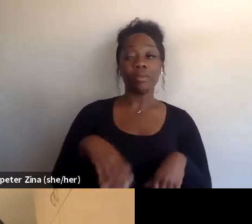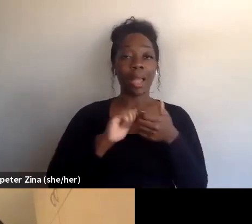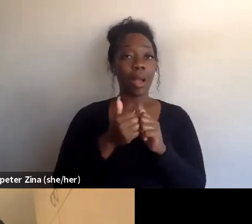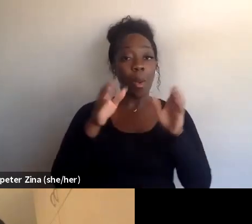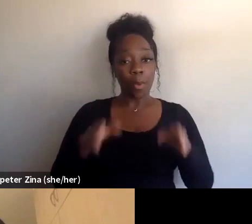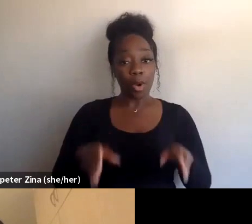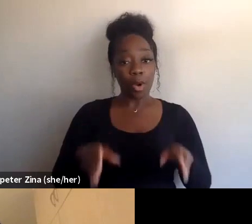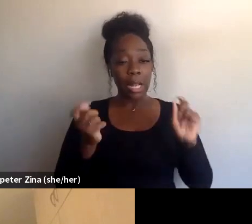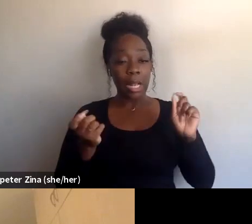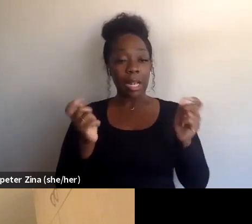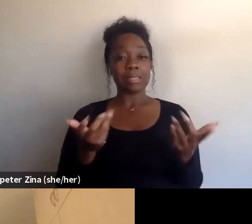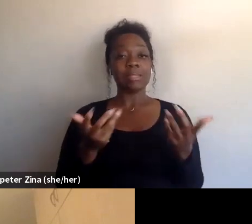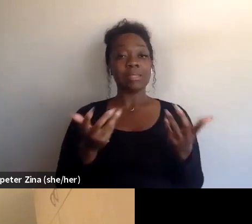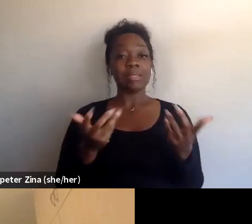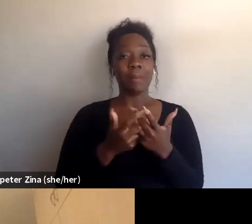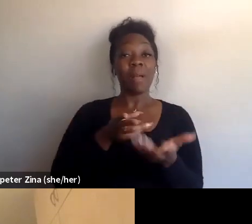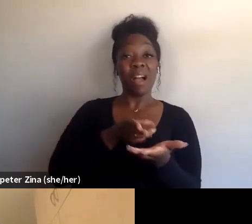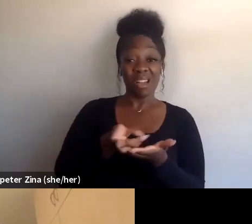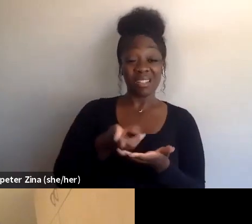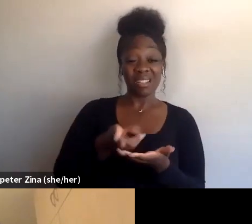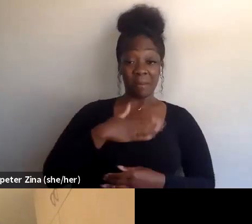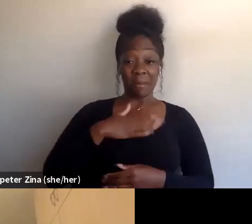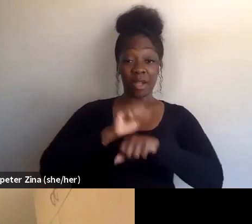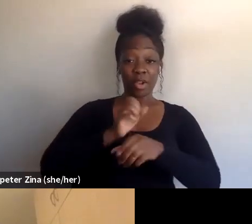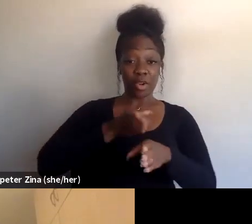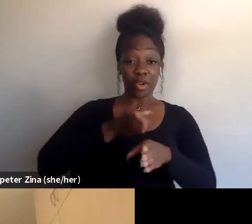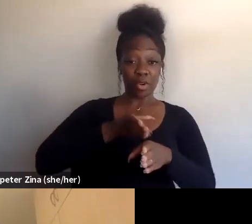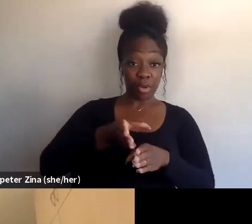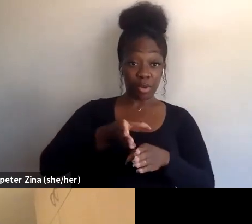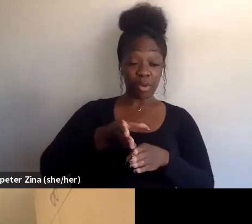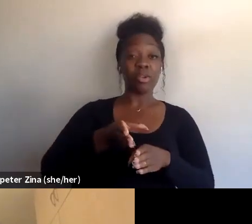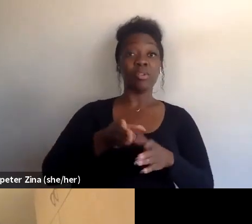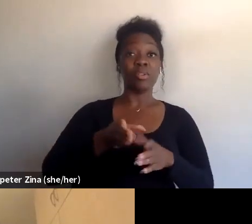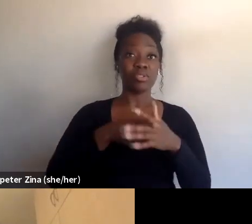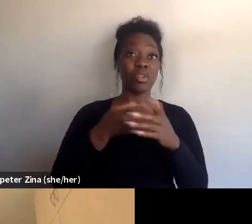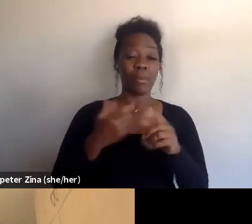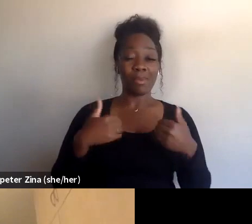Cause honestly I feel my career from a young age like I was saying I was really thrown